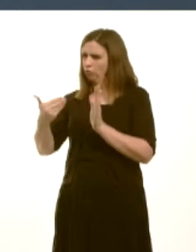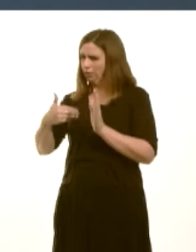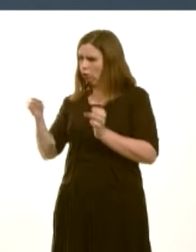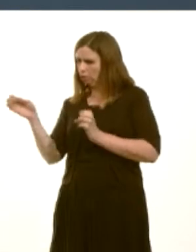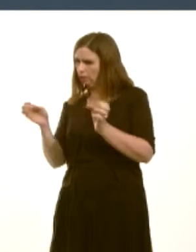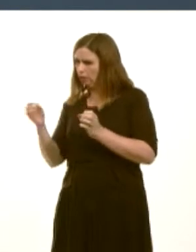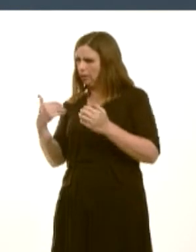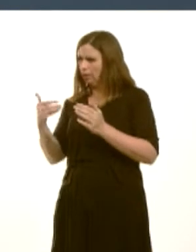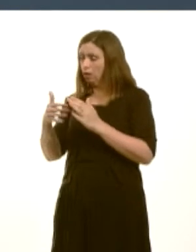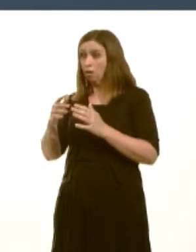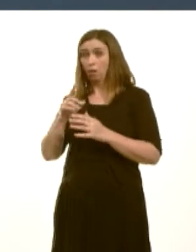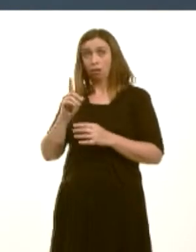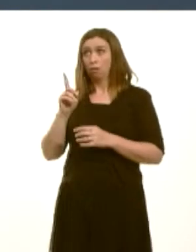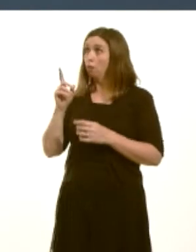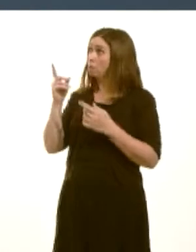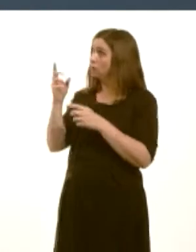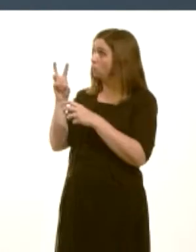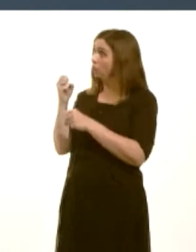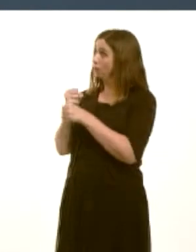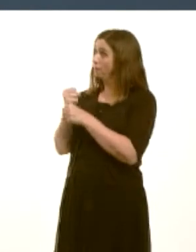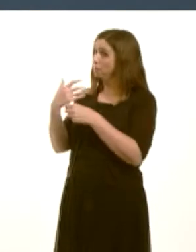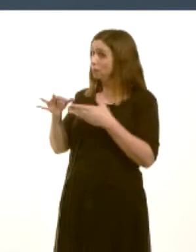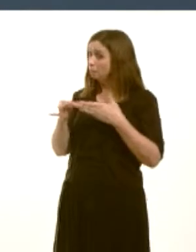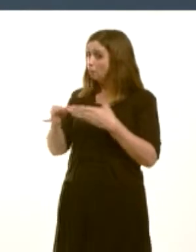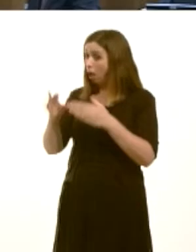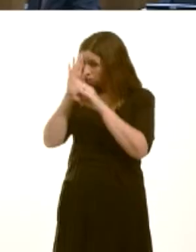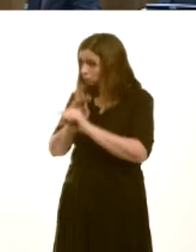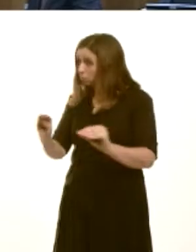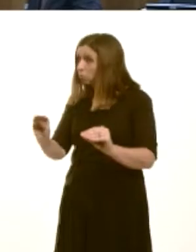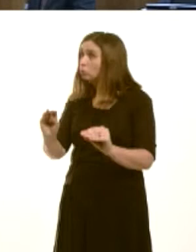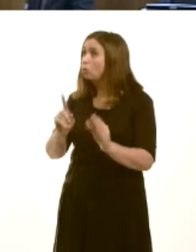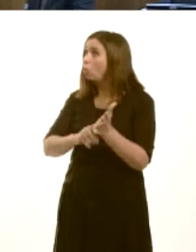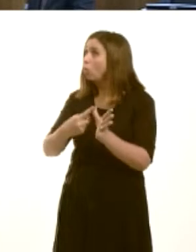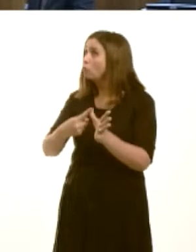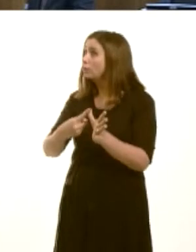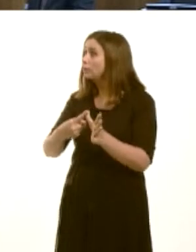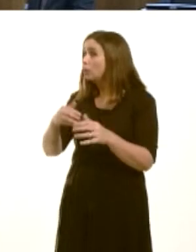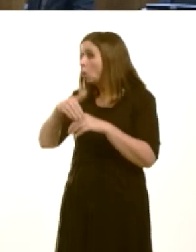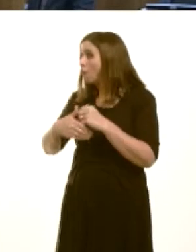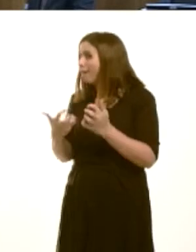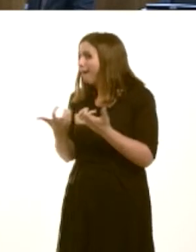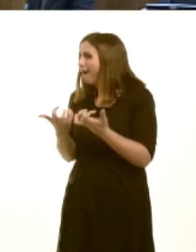providing further guidance to local authorities on the methodology used to predict future